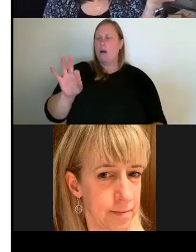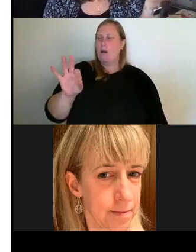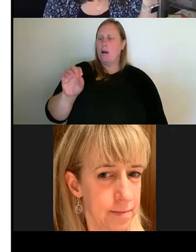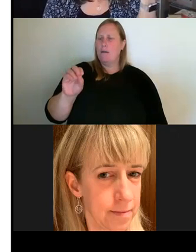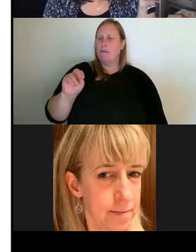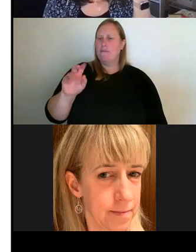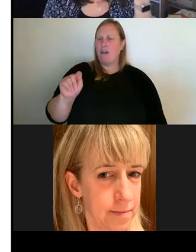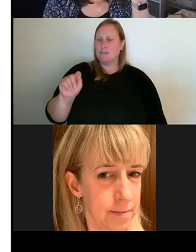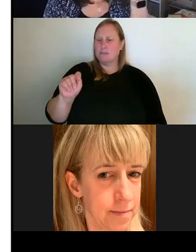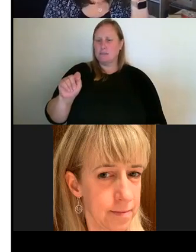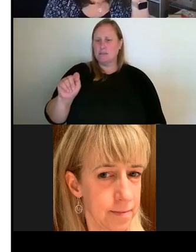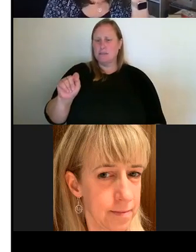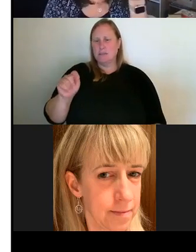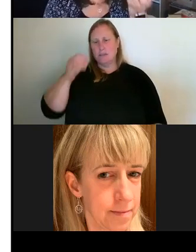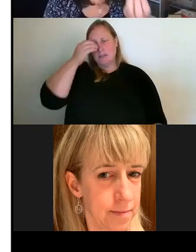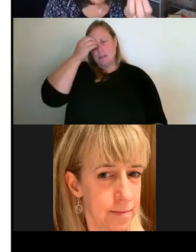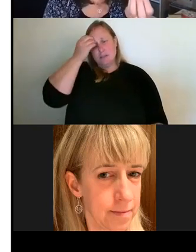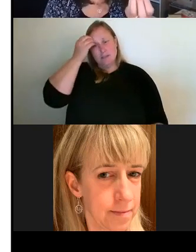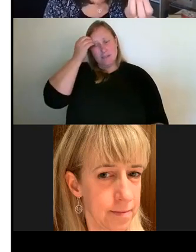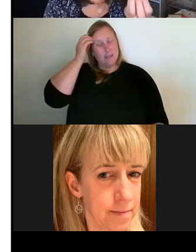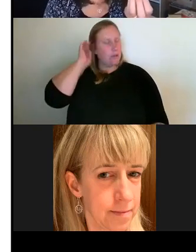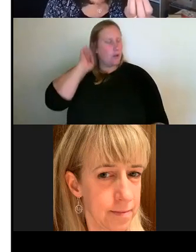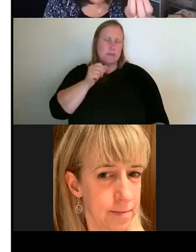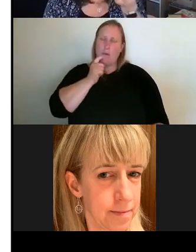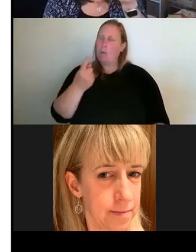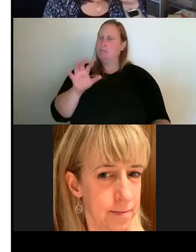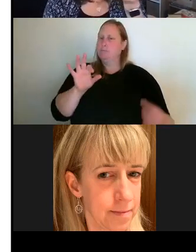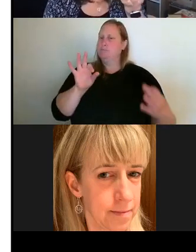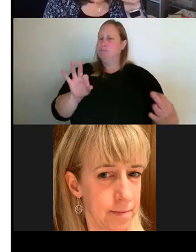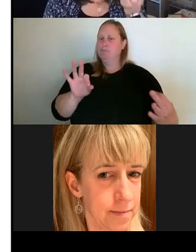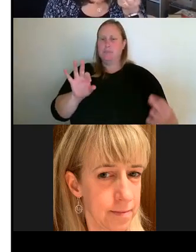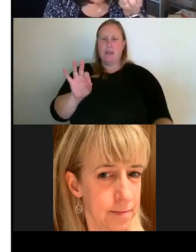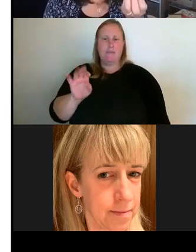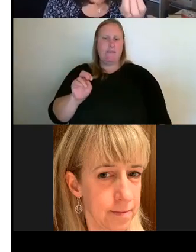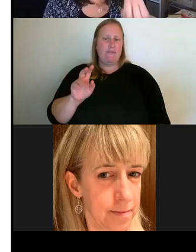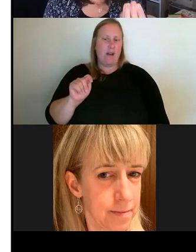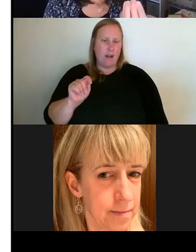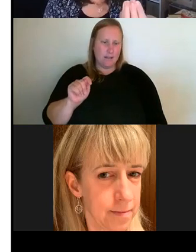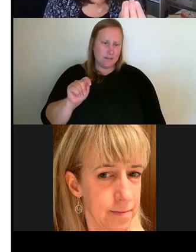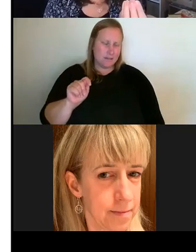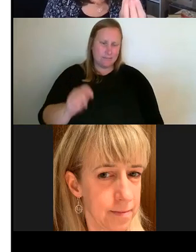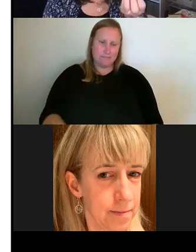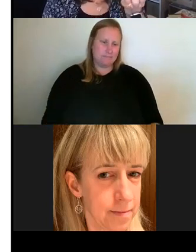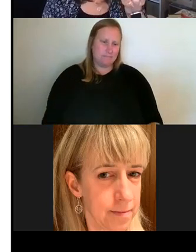There is no one perfect font. There is no one size fits all font.